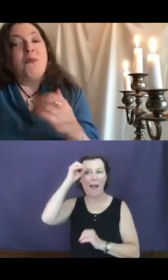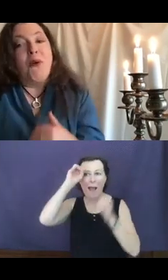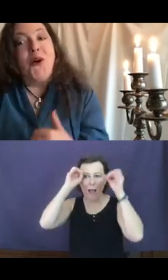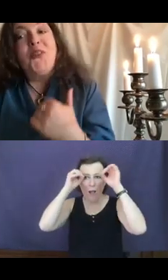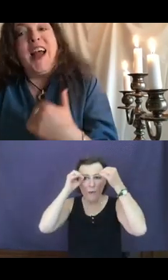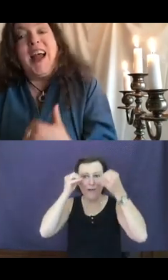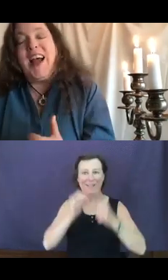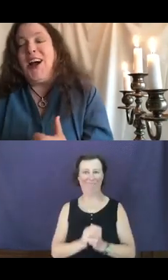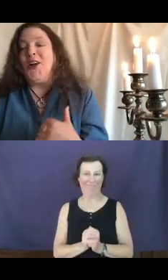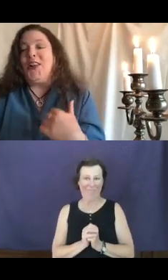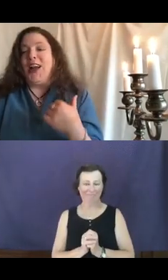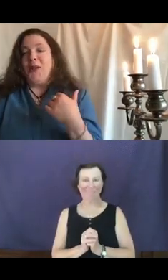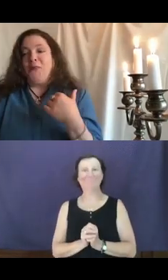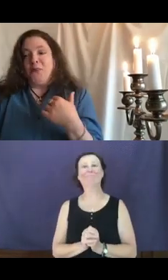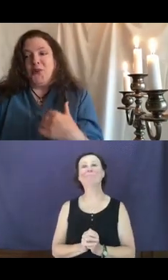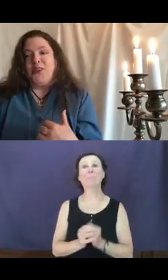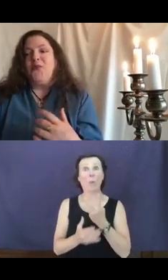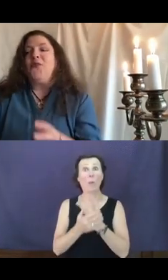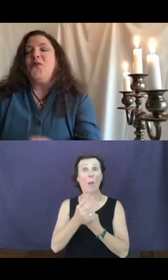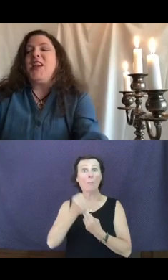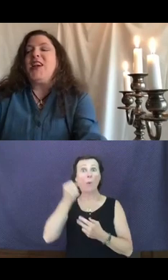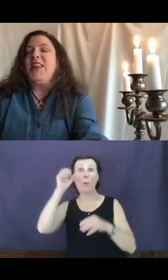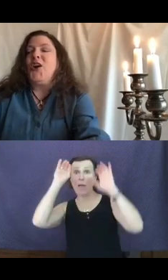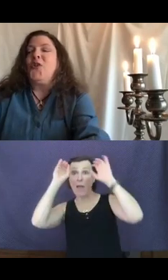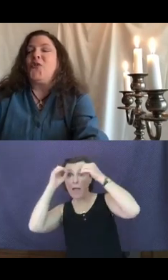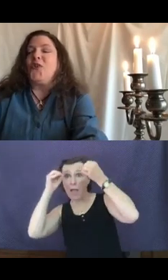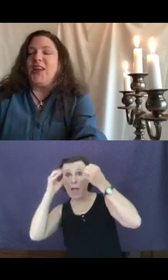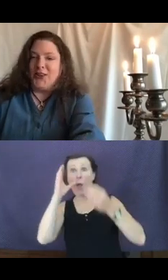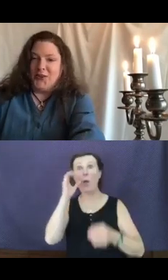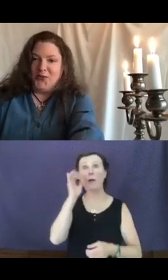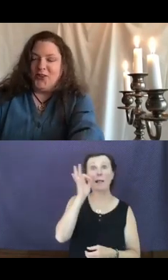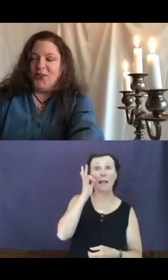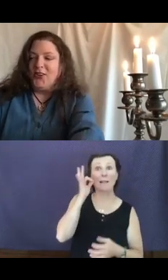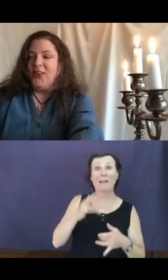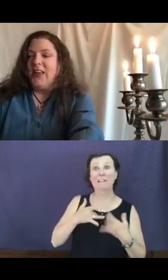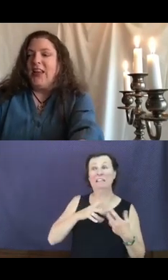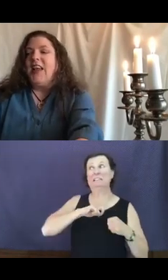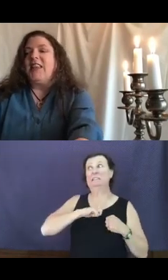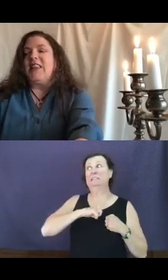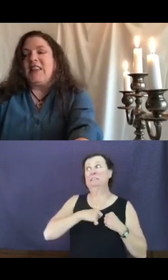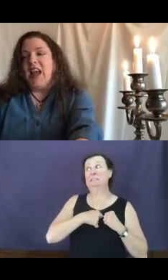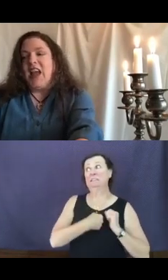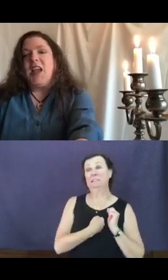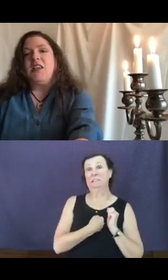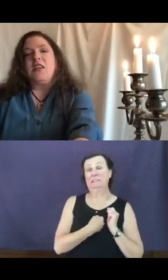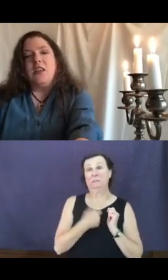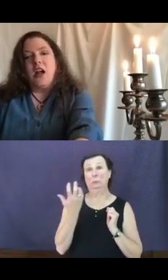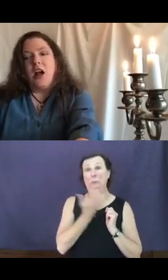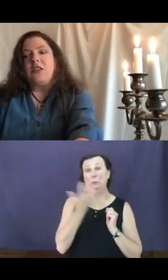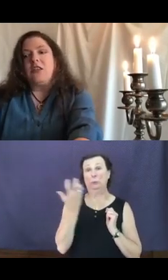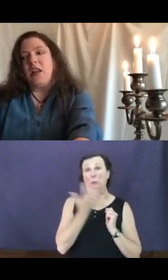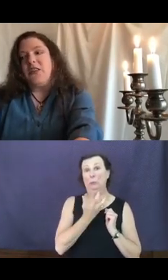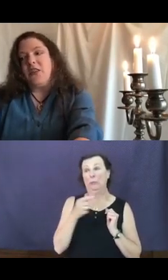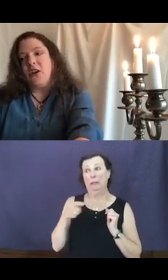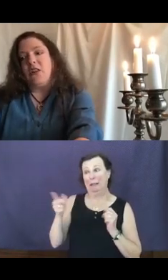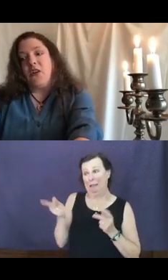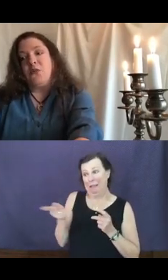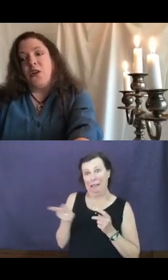Both Owl and Pussy feel aggrieved that they did not let their loved ones